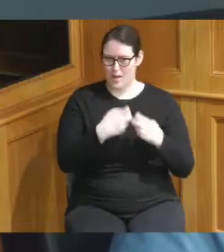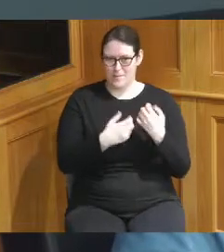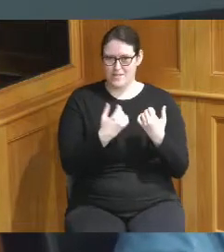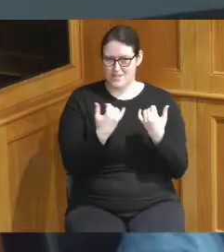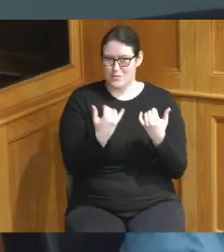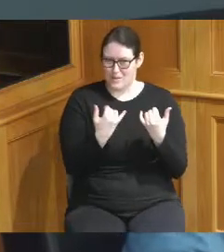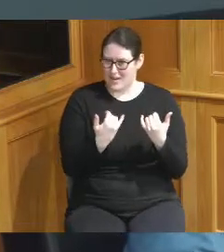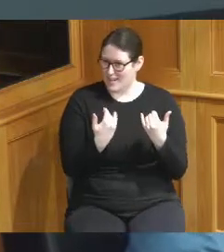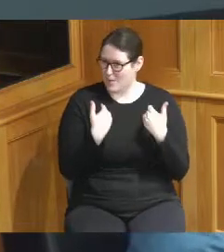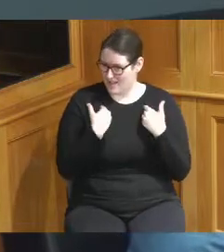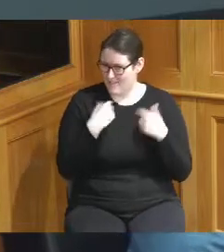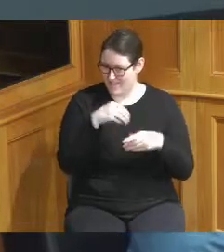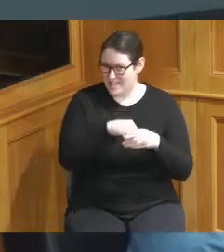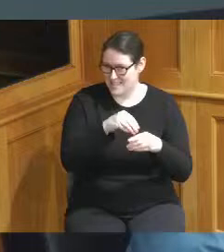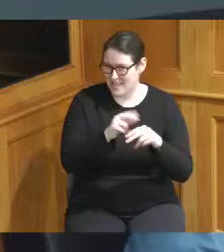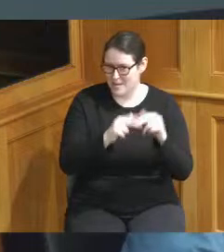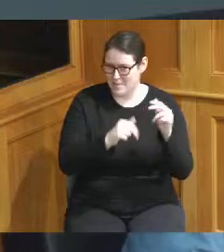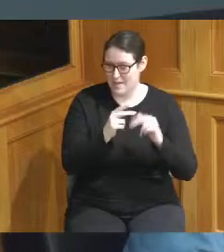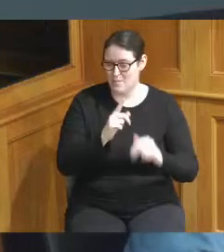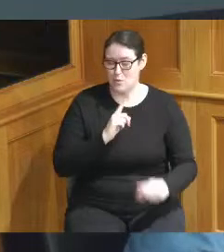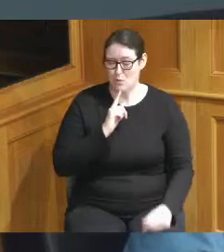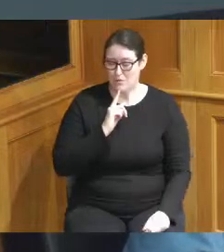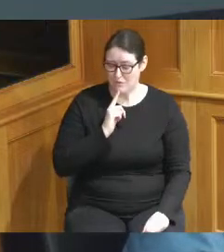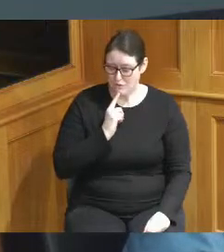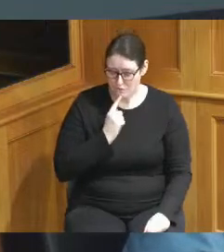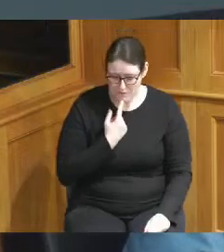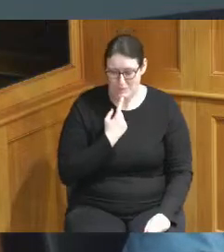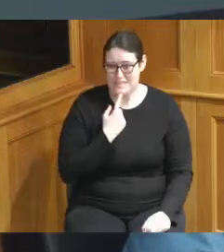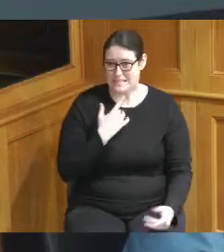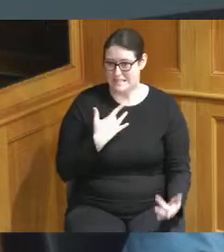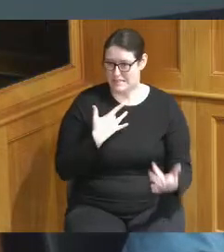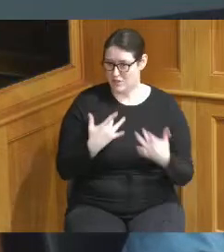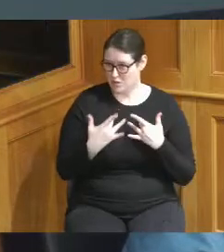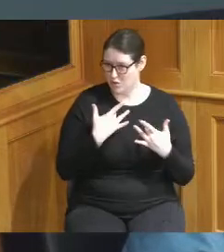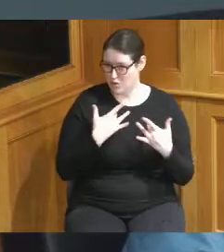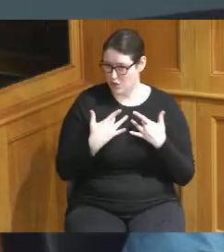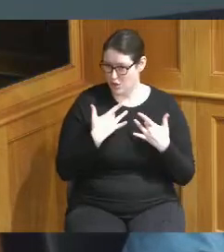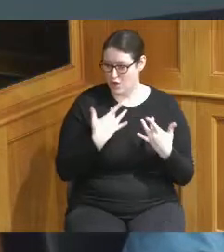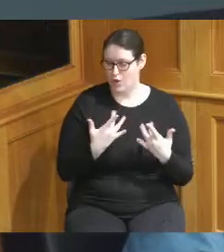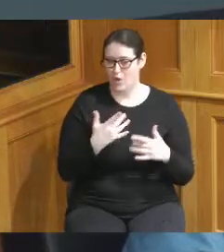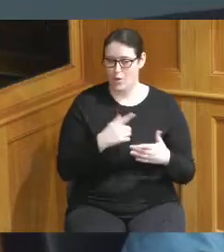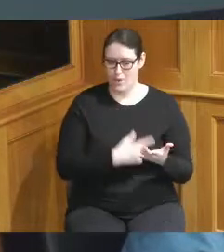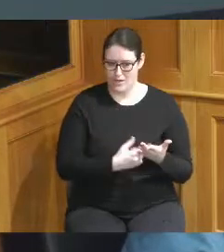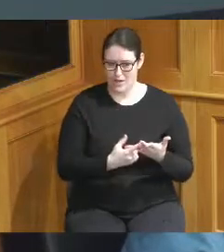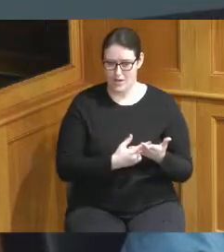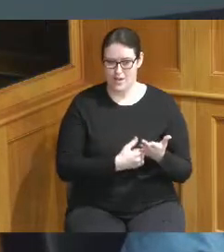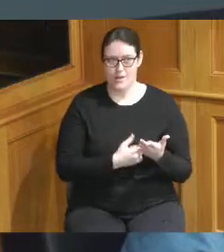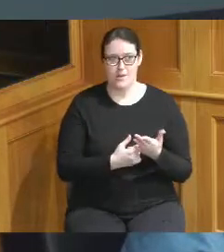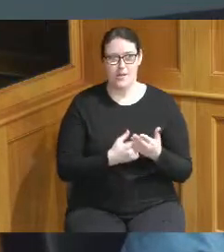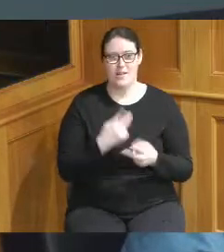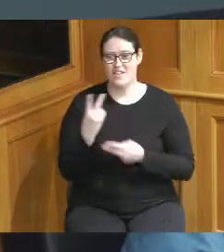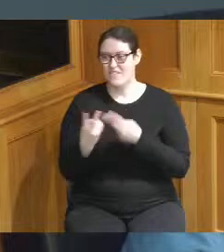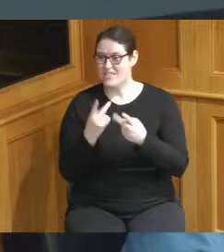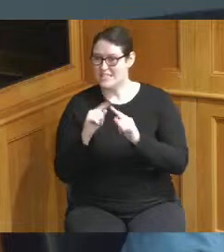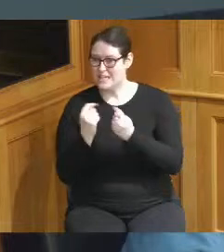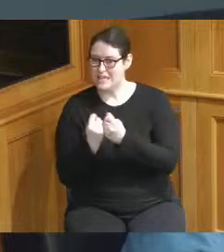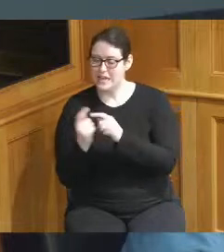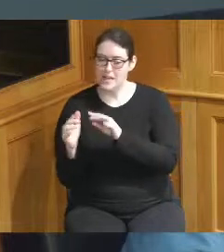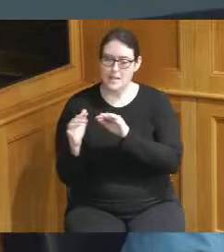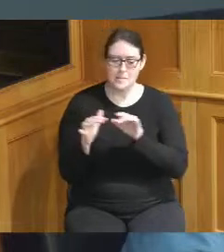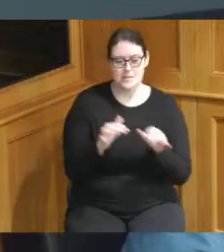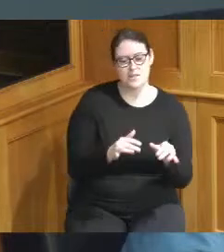time we'll get it this is the time so as the season starts or when they get done concerts or